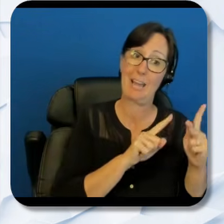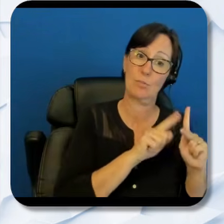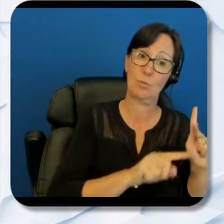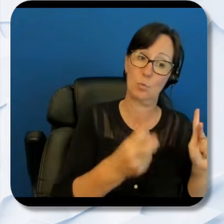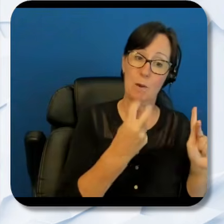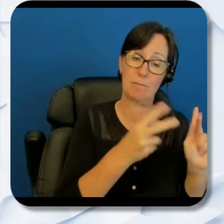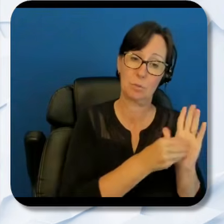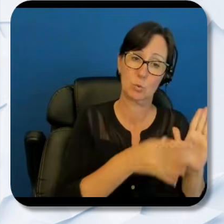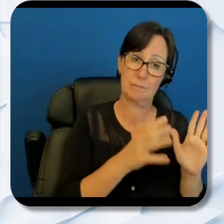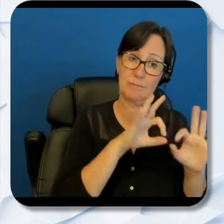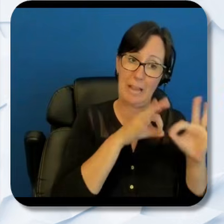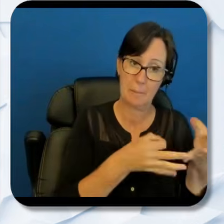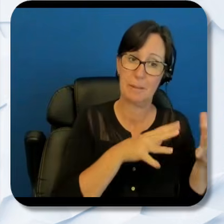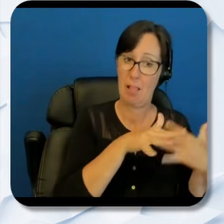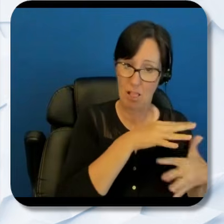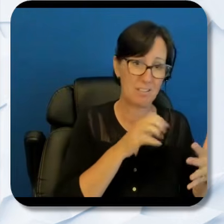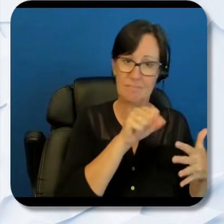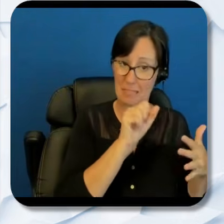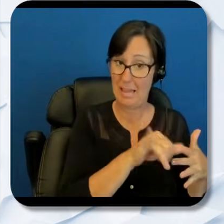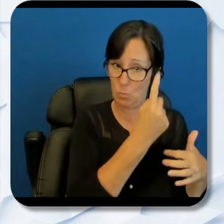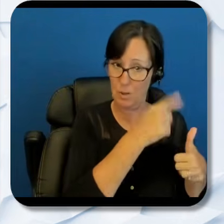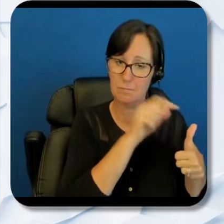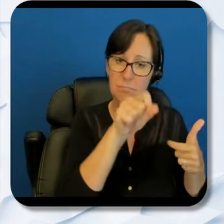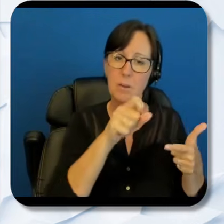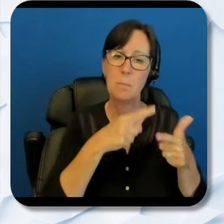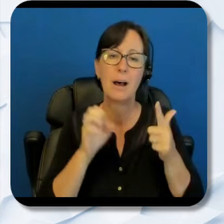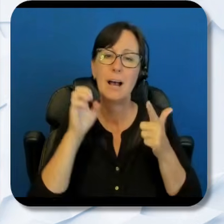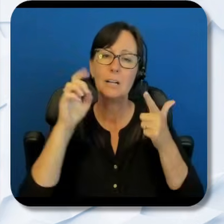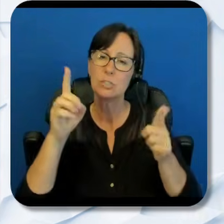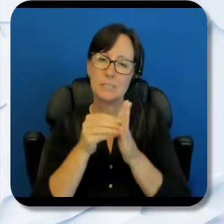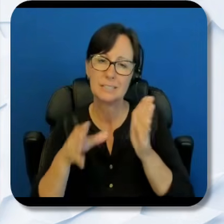We think that, you know, definitely the education system has a role to play in this,